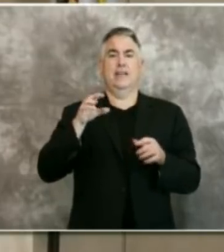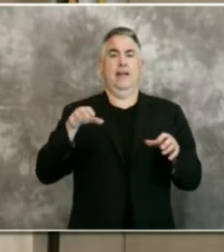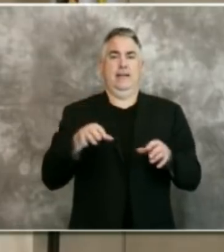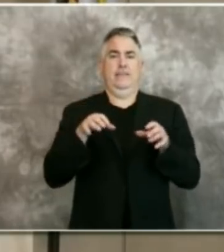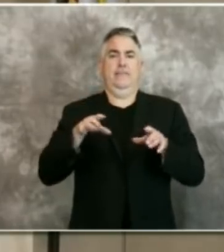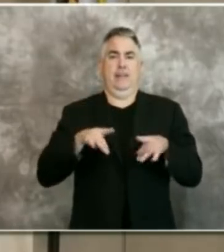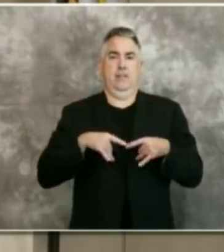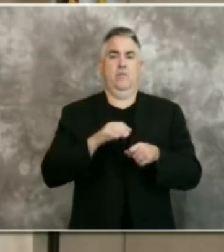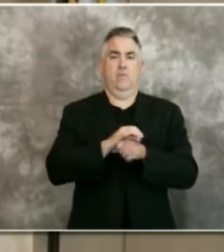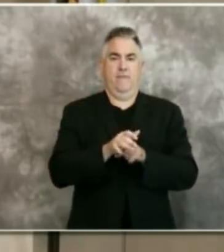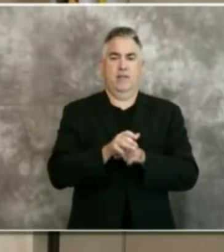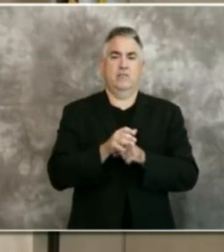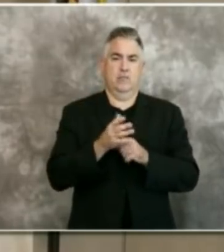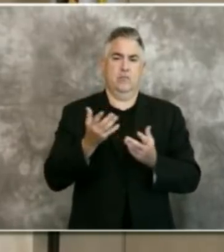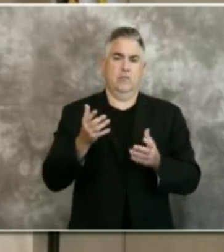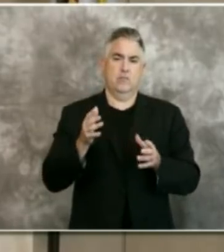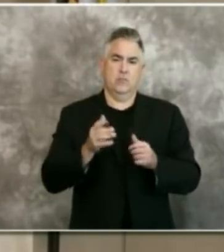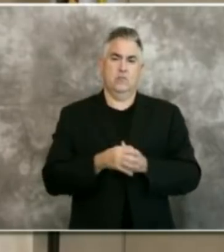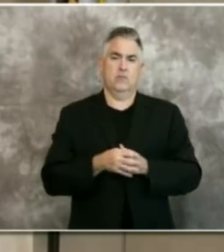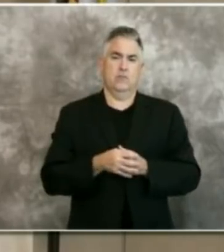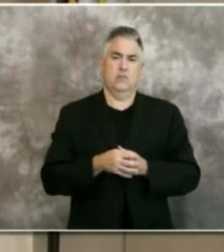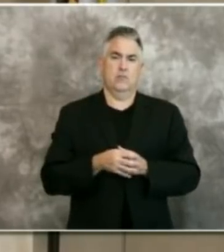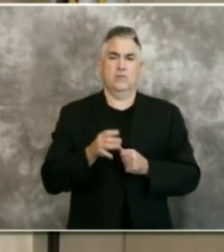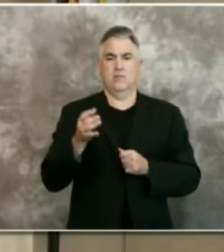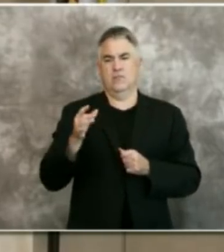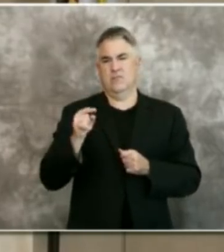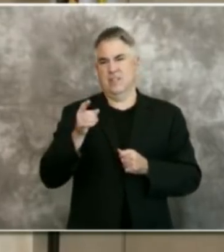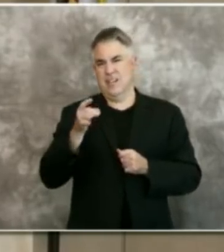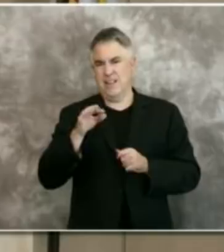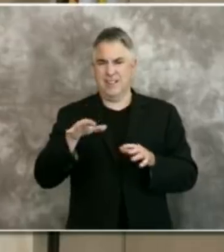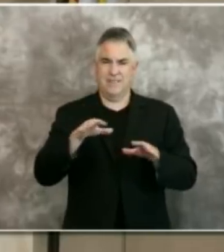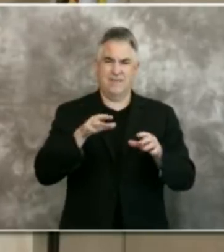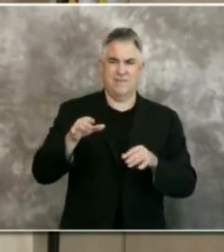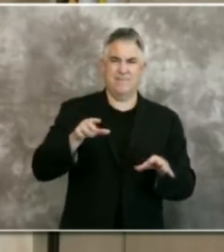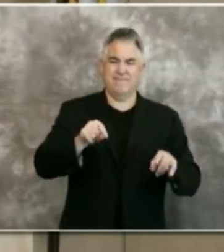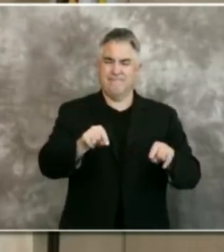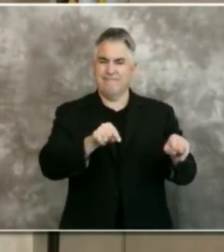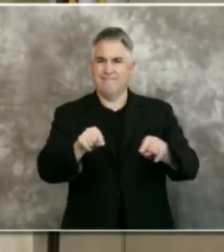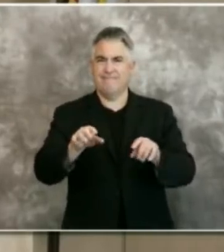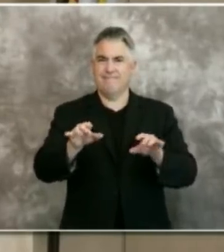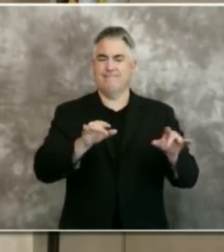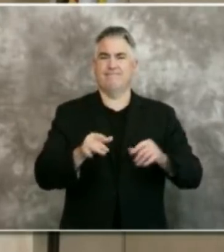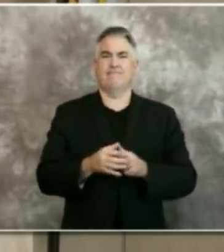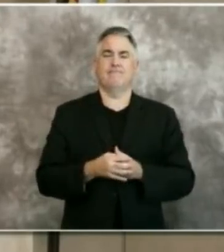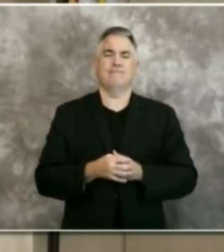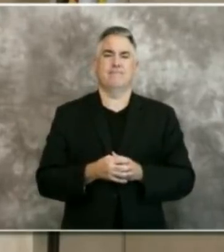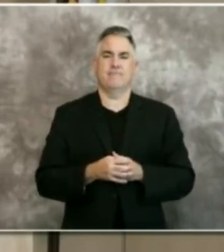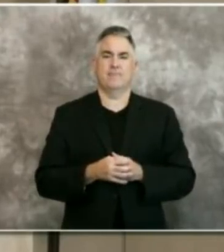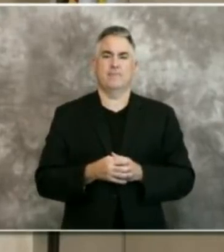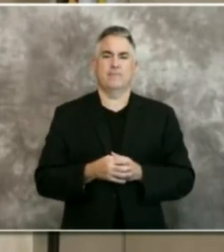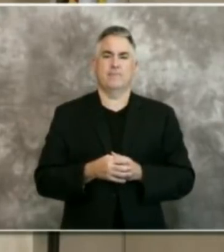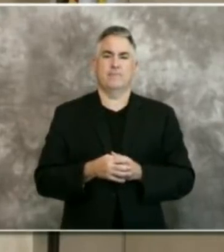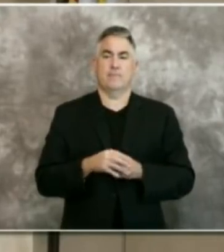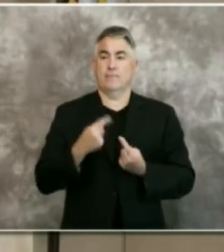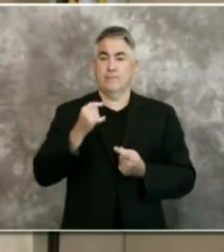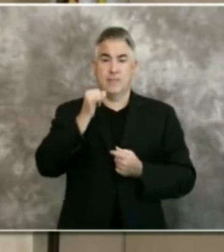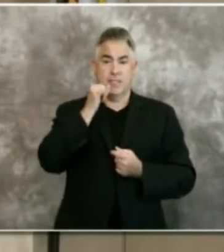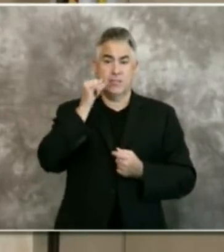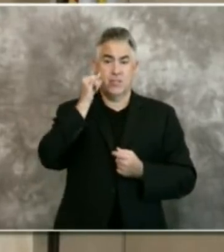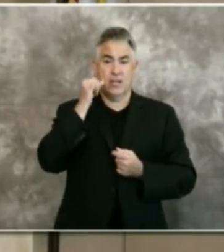COMMUNITY SETTING LOCATIONS. WE HAVE HAD OR CURRENTLY HAVE 36 ACTIVE OFF 40% OF THE